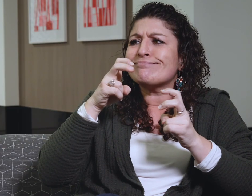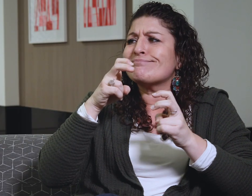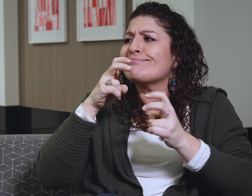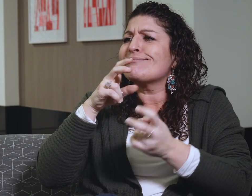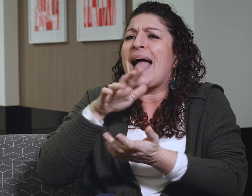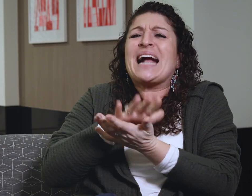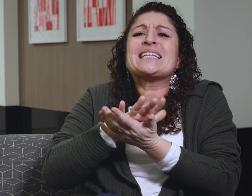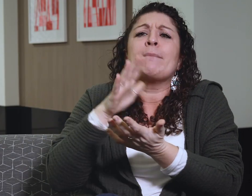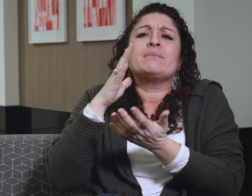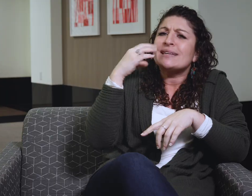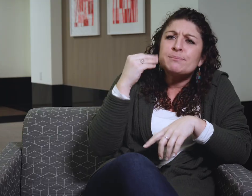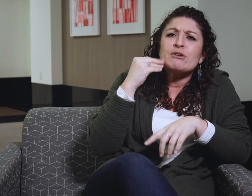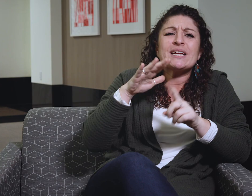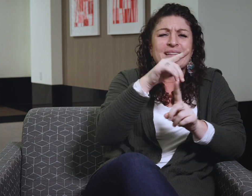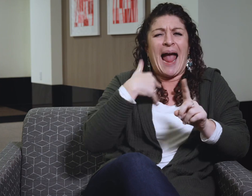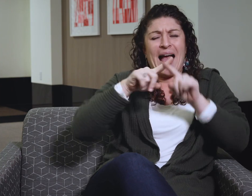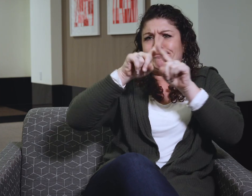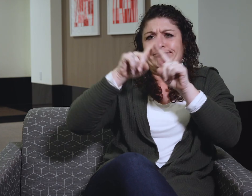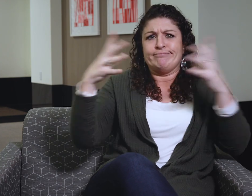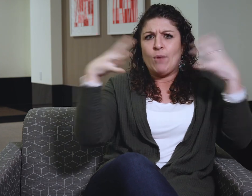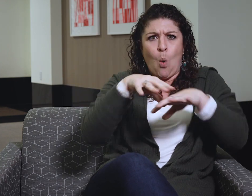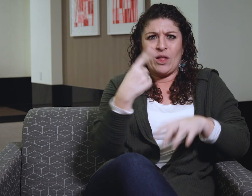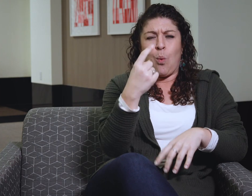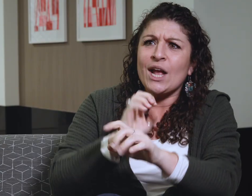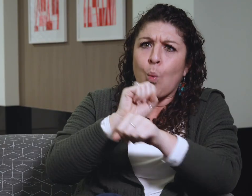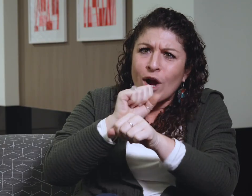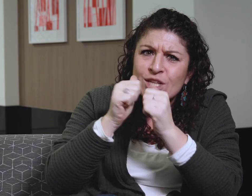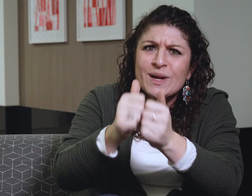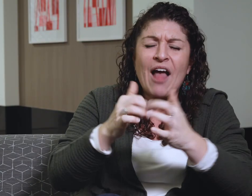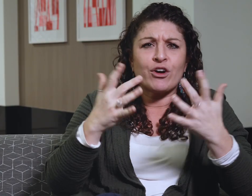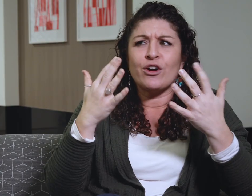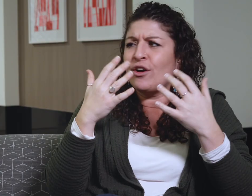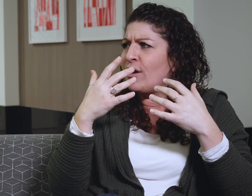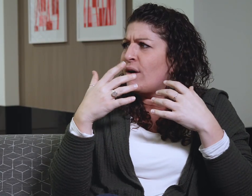Campers from different academic experiences all in one place, working together.